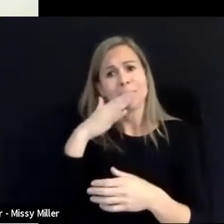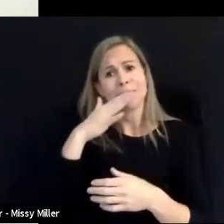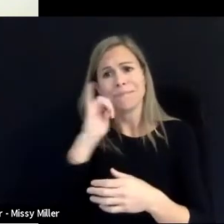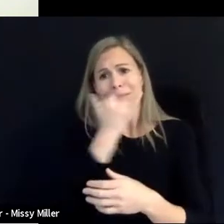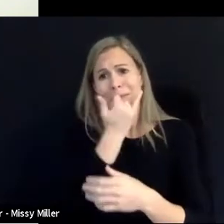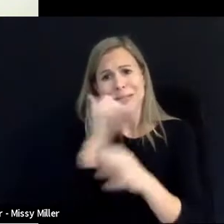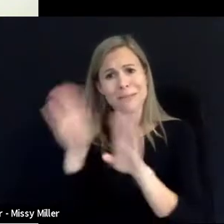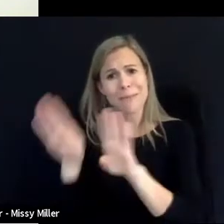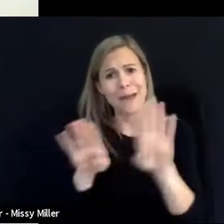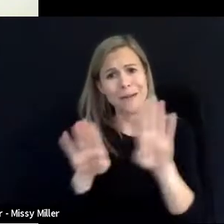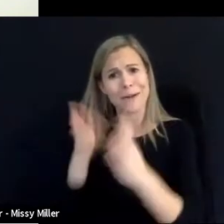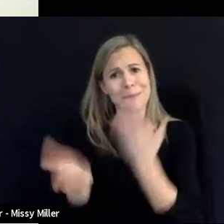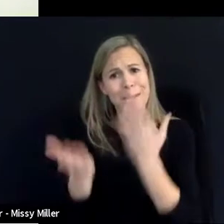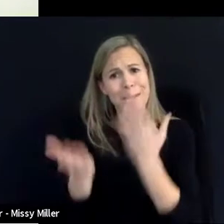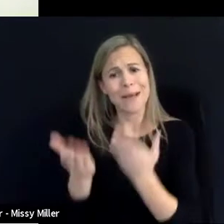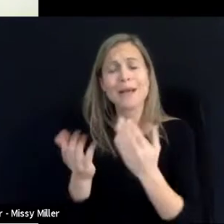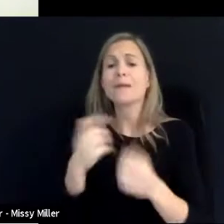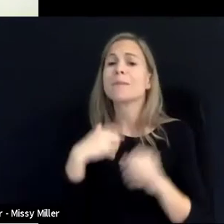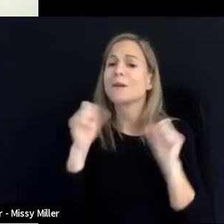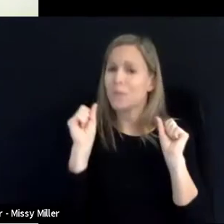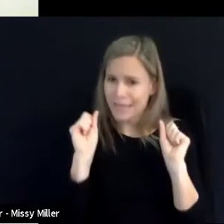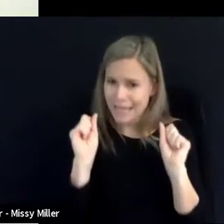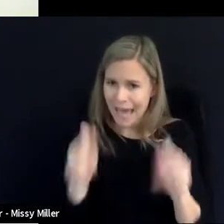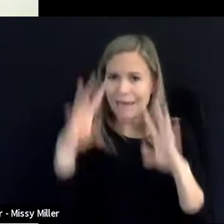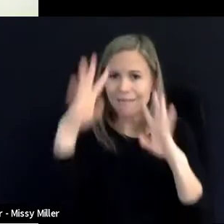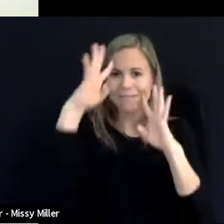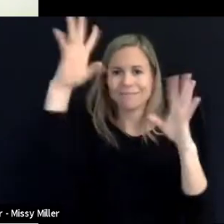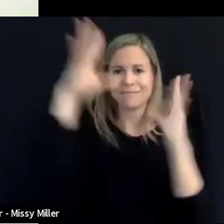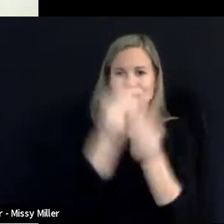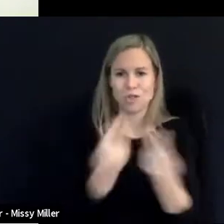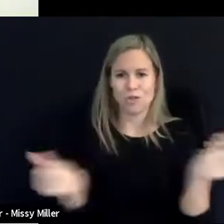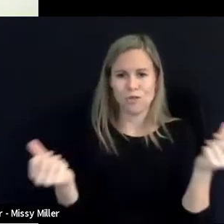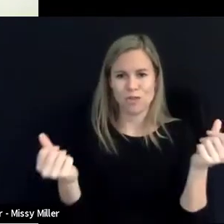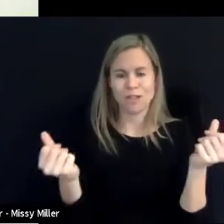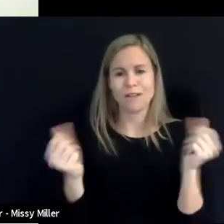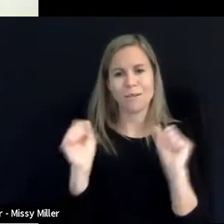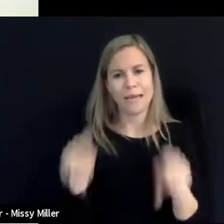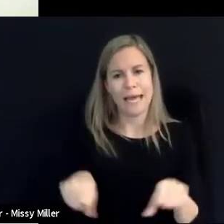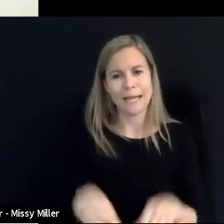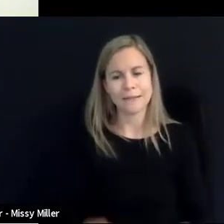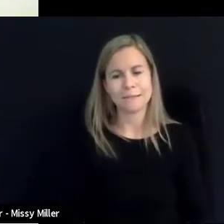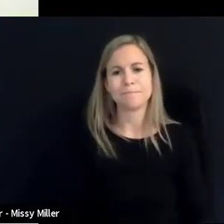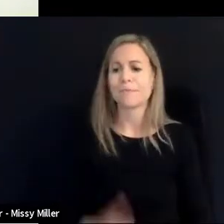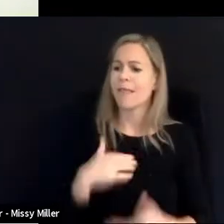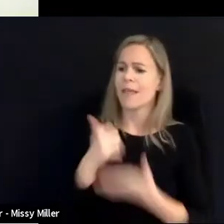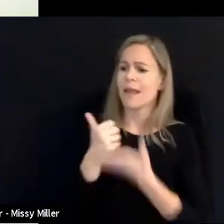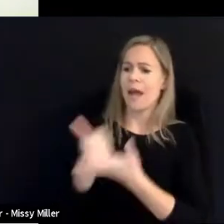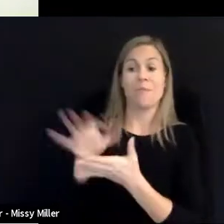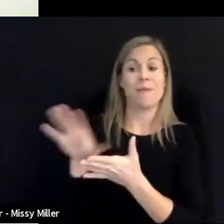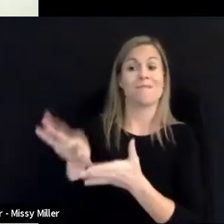But it can't be the creative solution that your child's come up with. So think about that and then help them find a better solution.